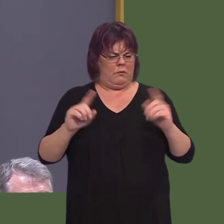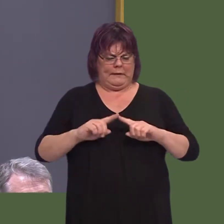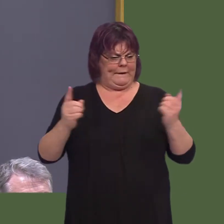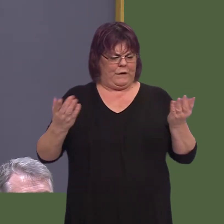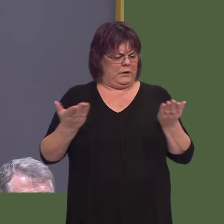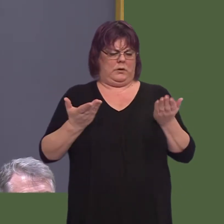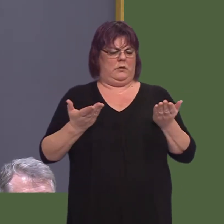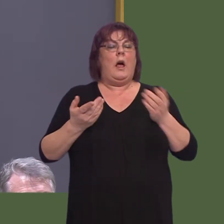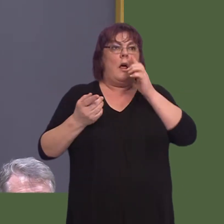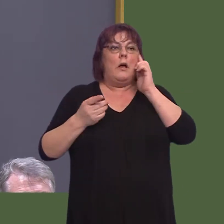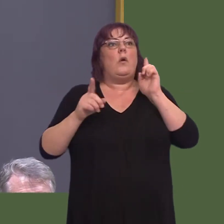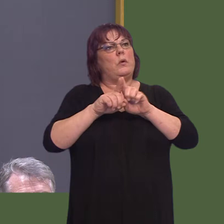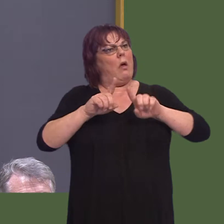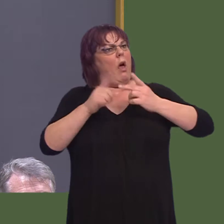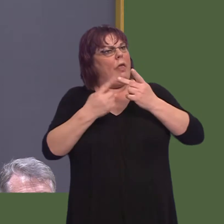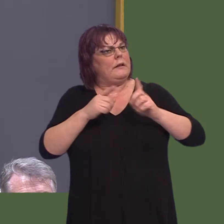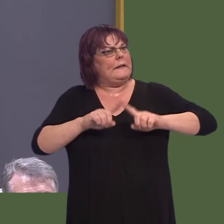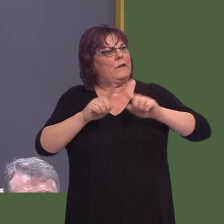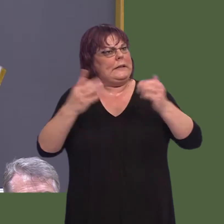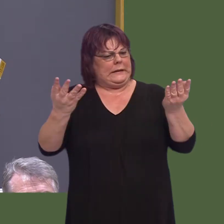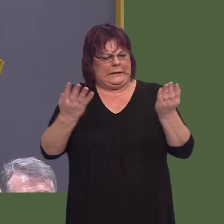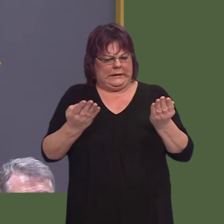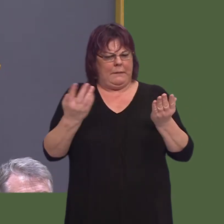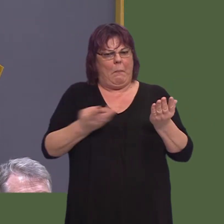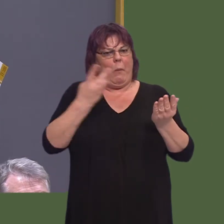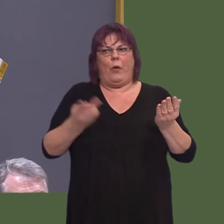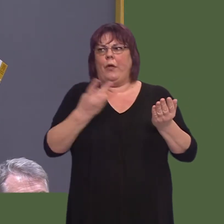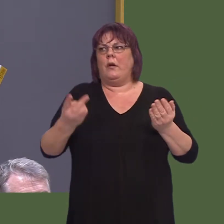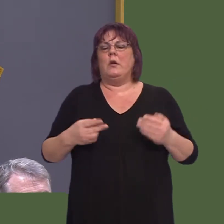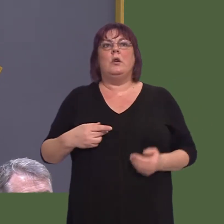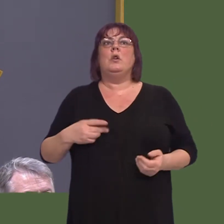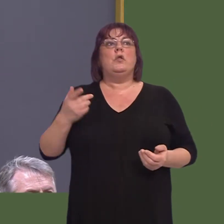I think it's really important that not only is this guidance reviewed, but also this guidance,